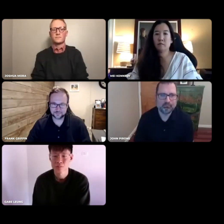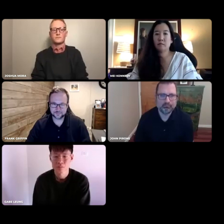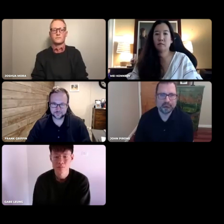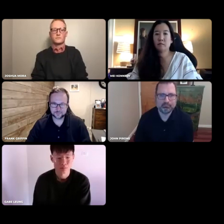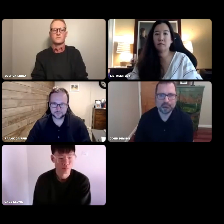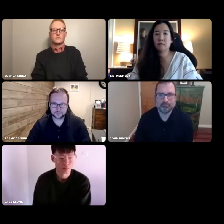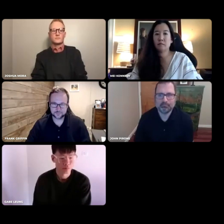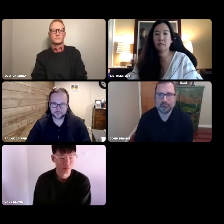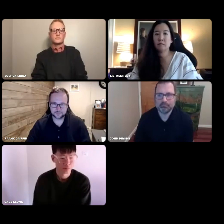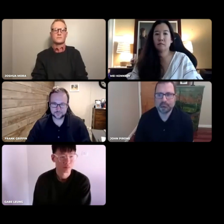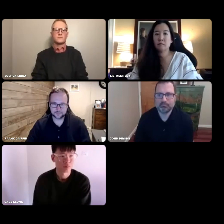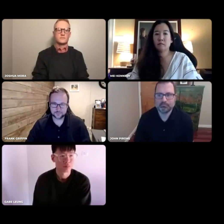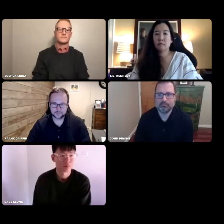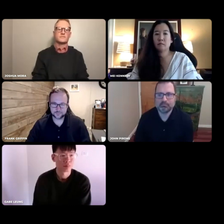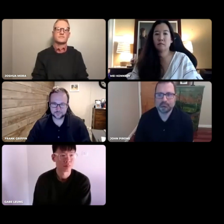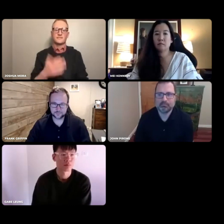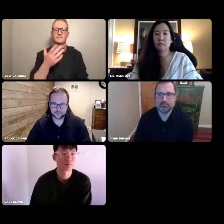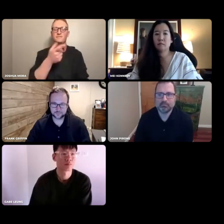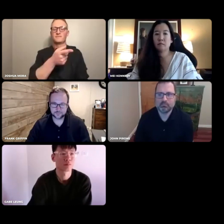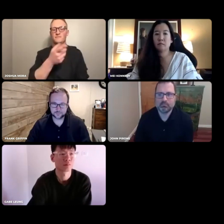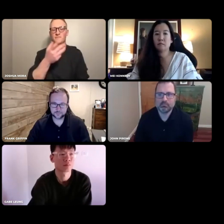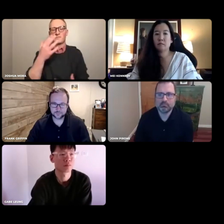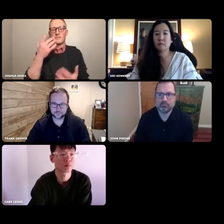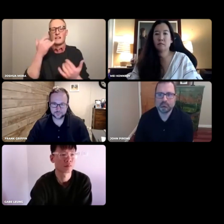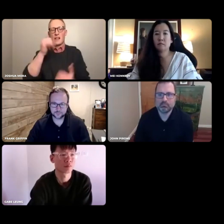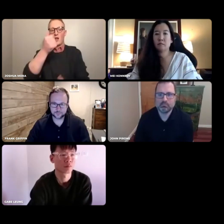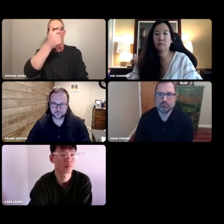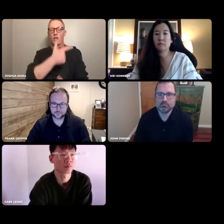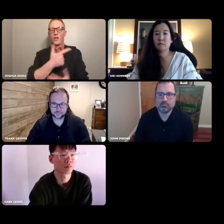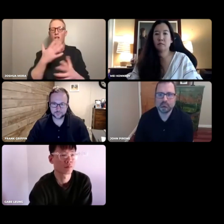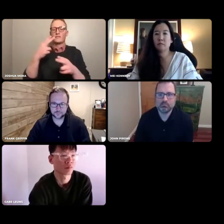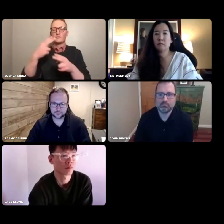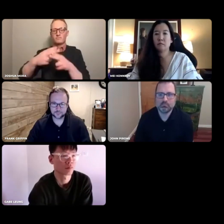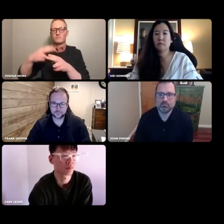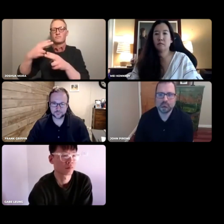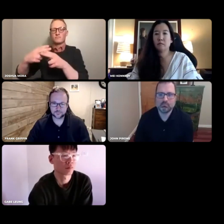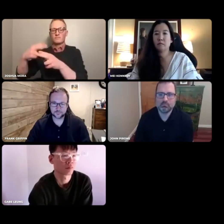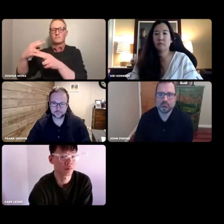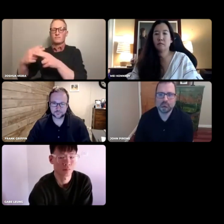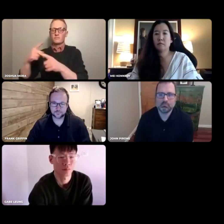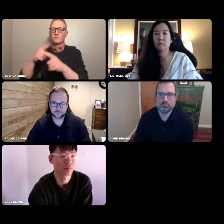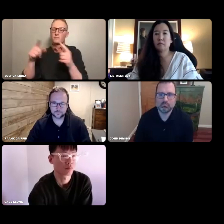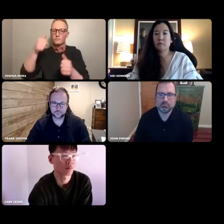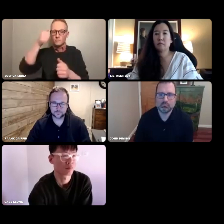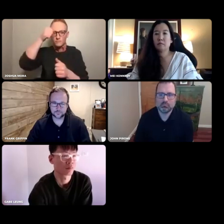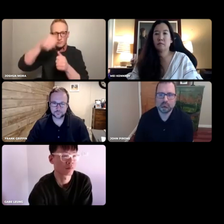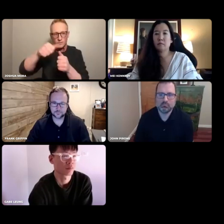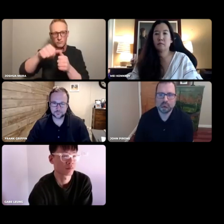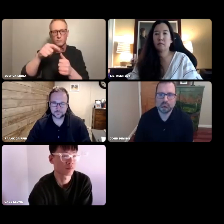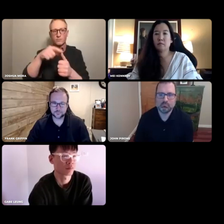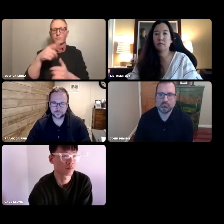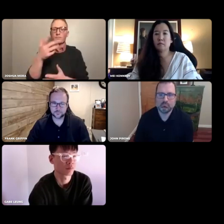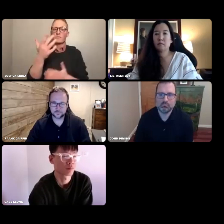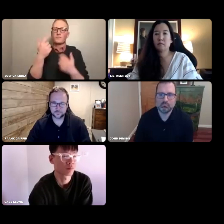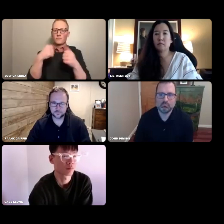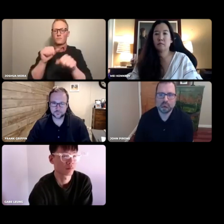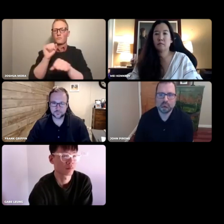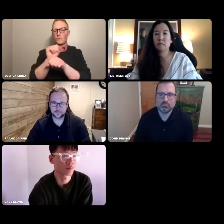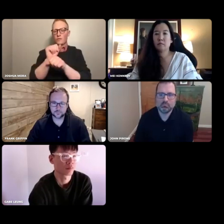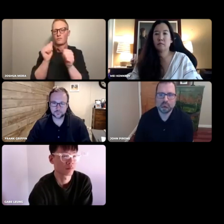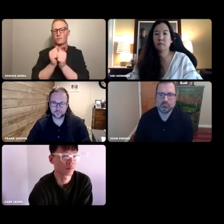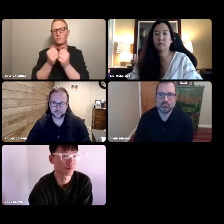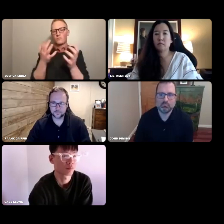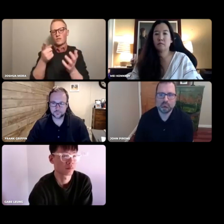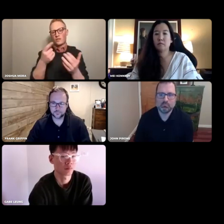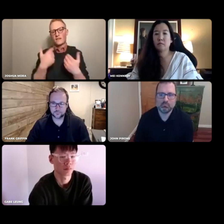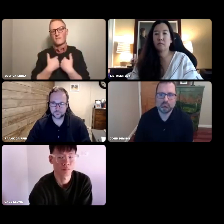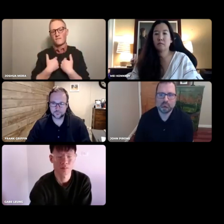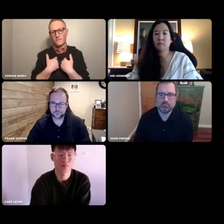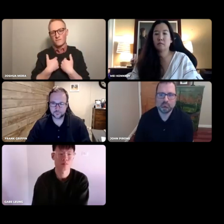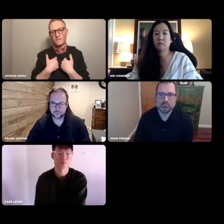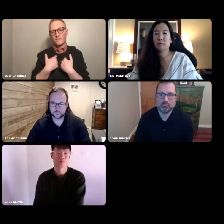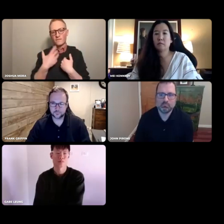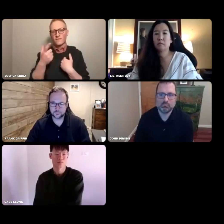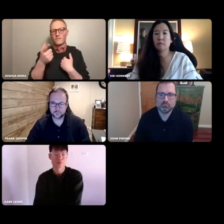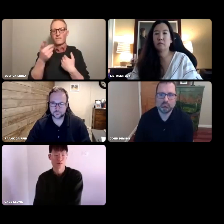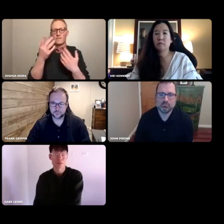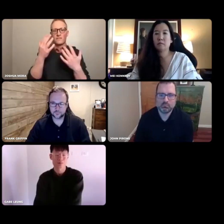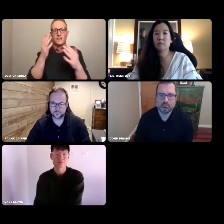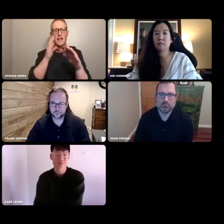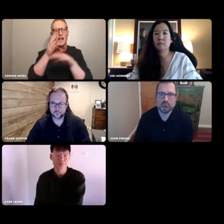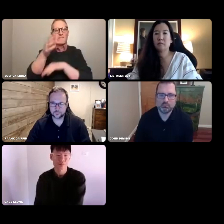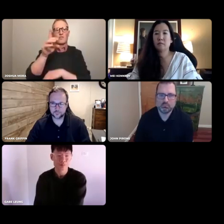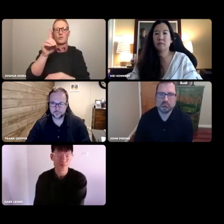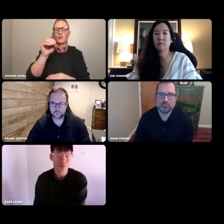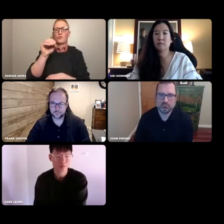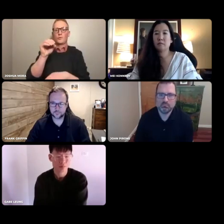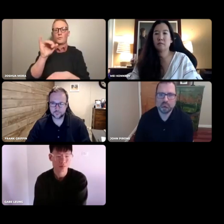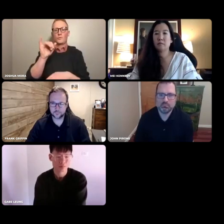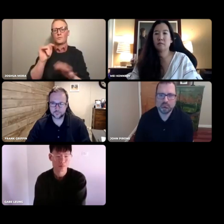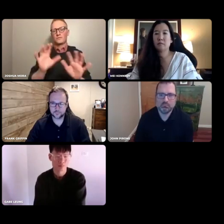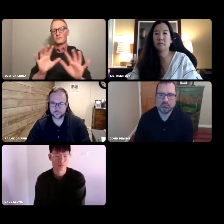We've got a lot of mentions in the chat box saying: Work with what you